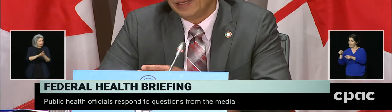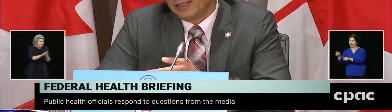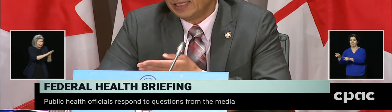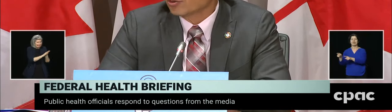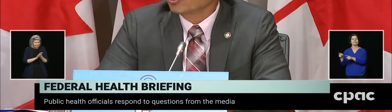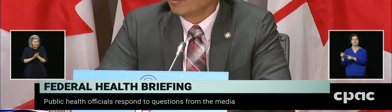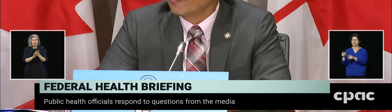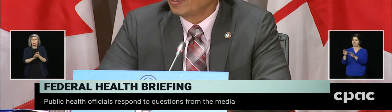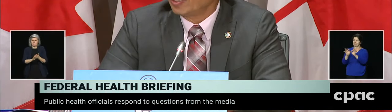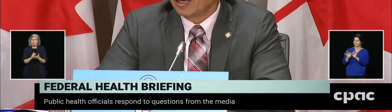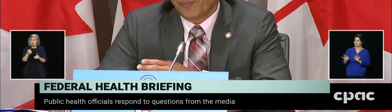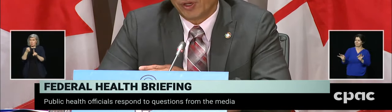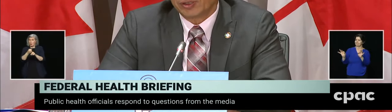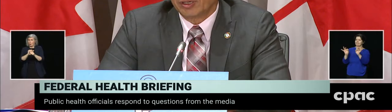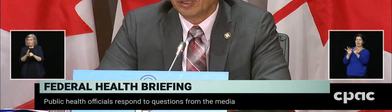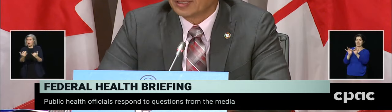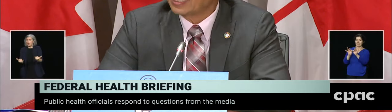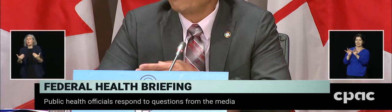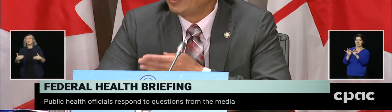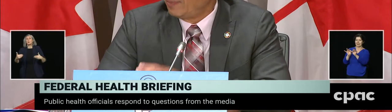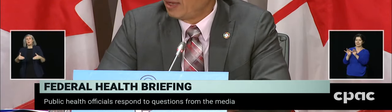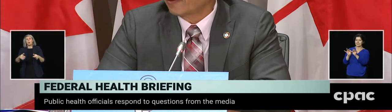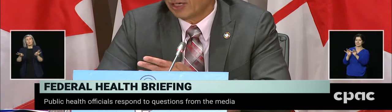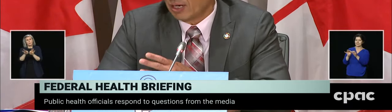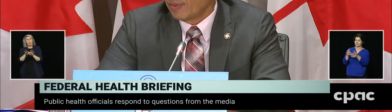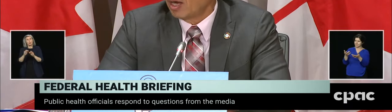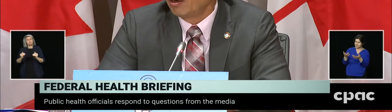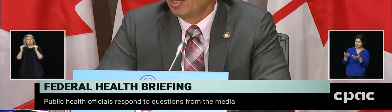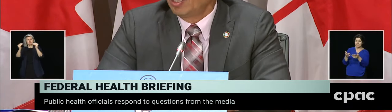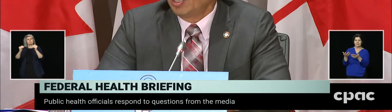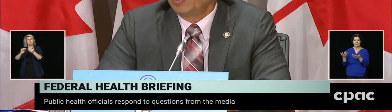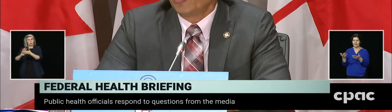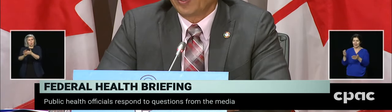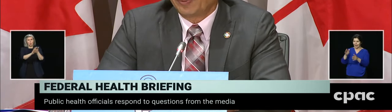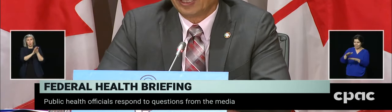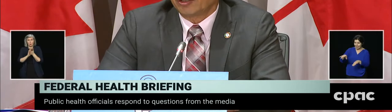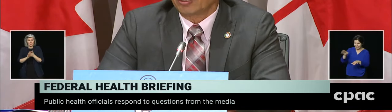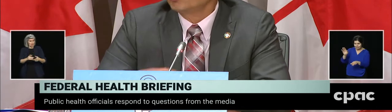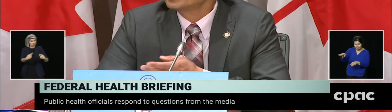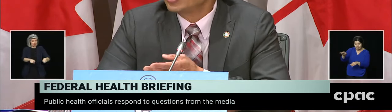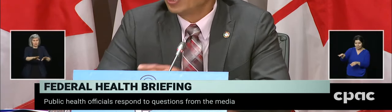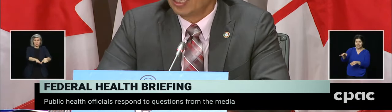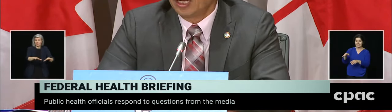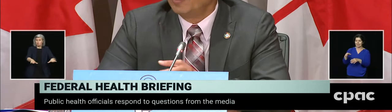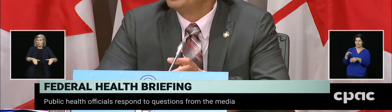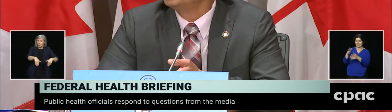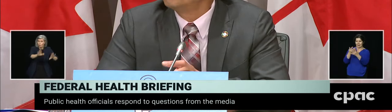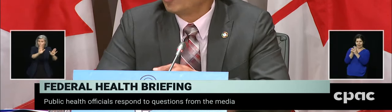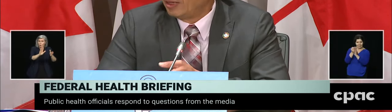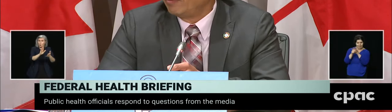IF THERE ARE OTHER CHILDREN GOING TO SCHOOL, IT'S REALLY